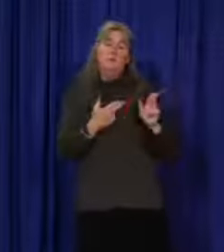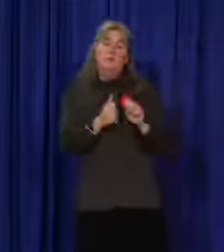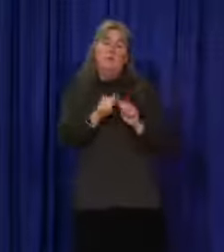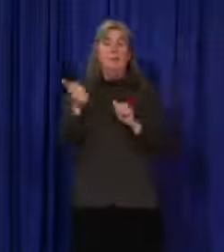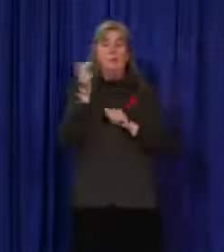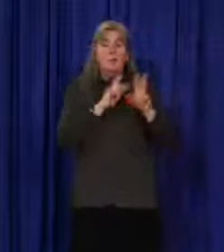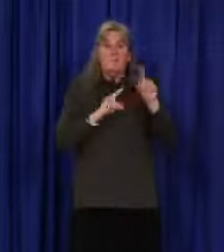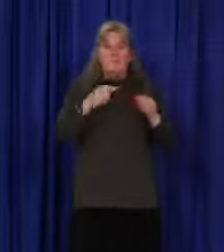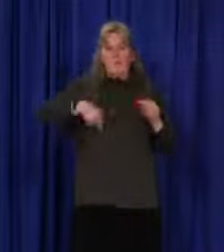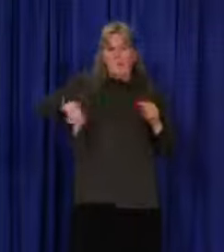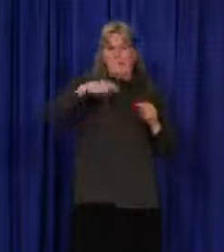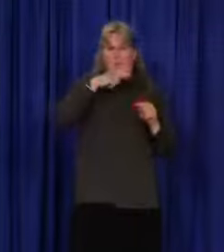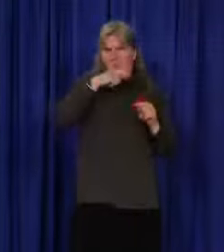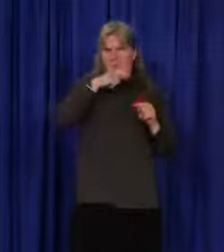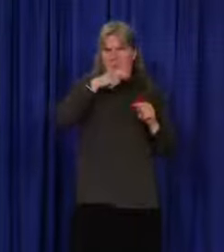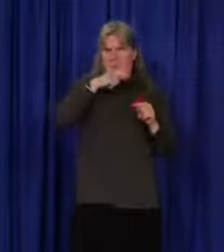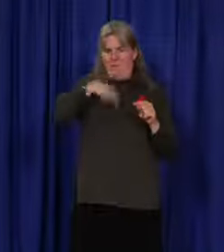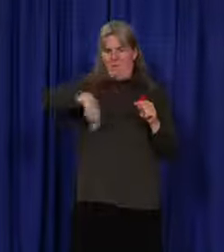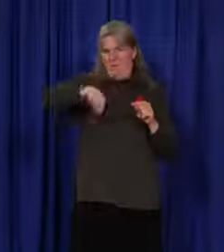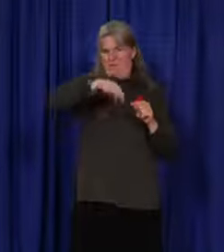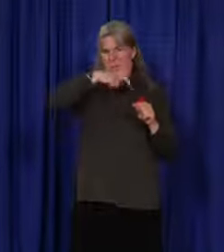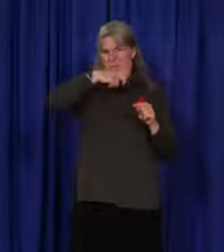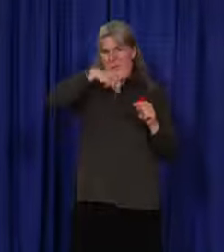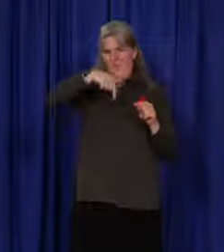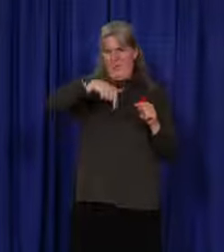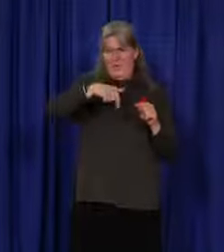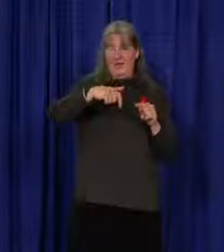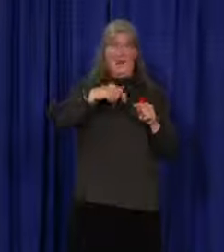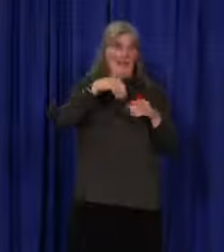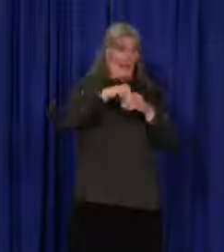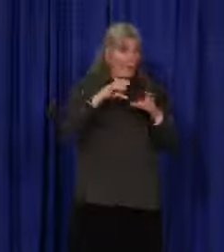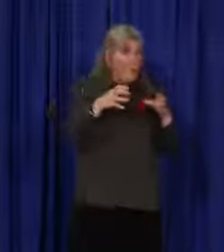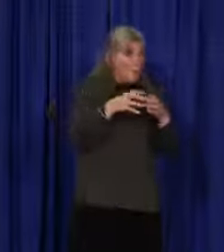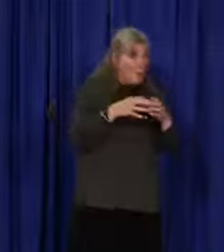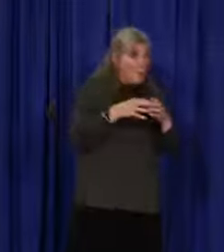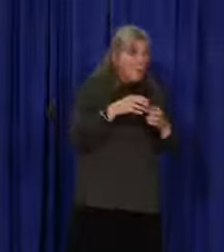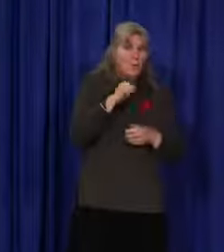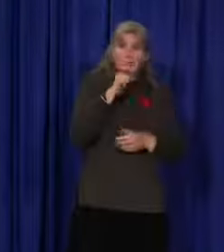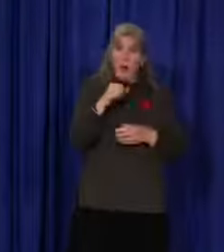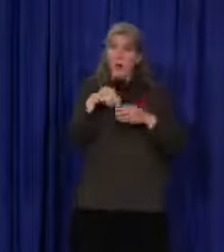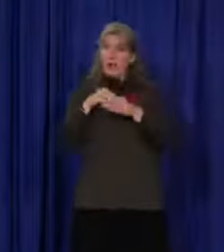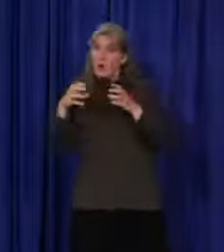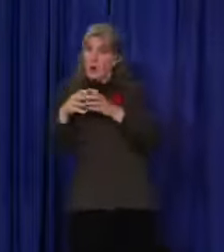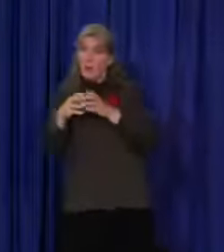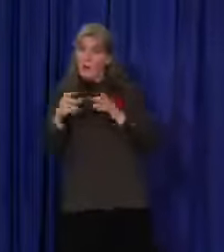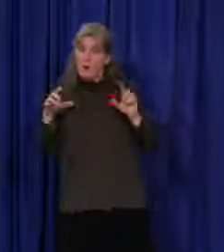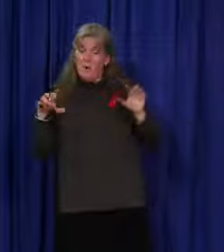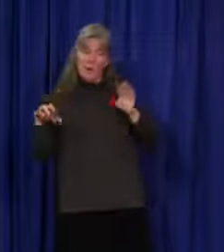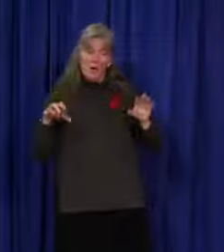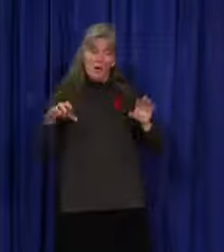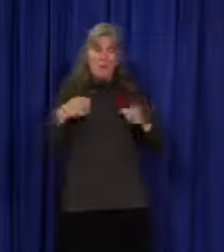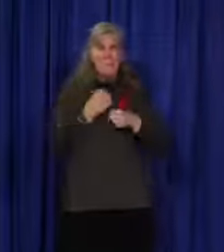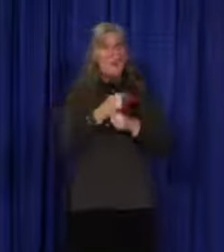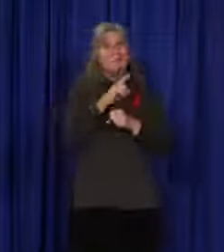helping each other by doing the right thing. As well, adding to that as